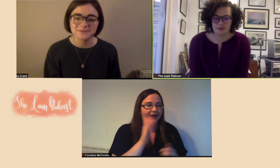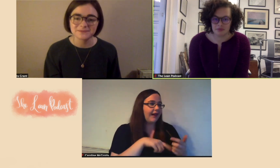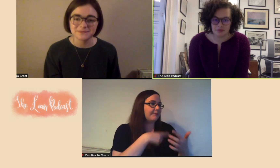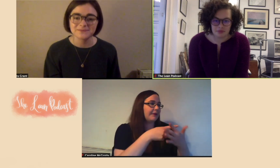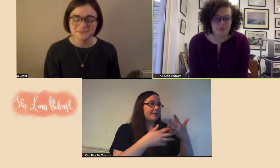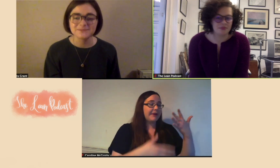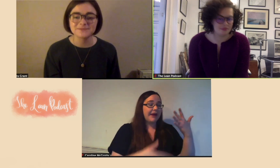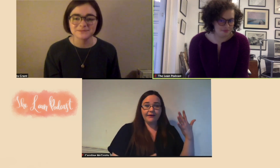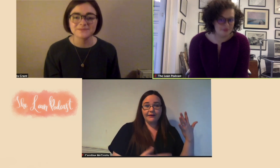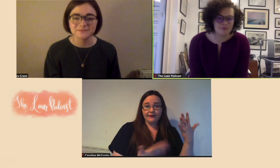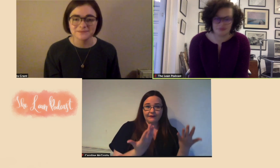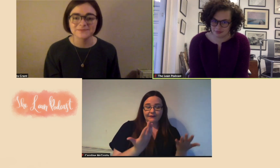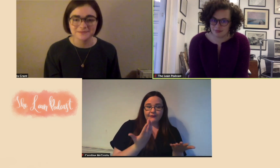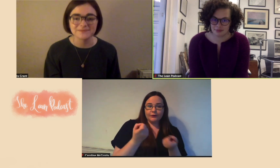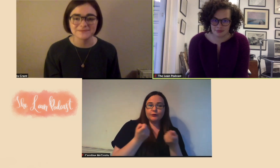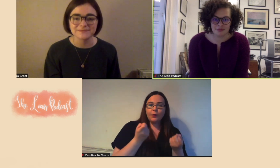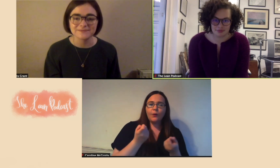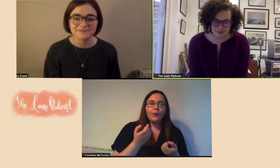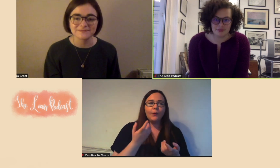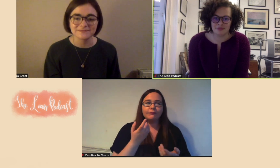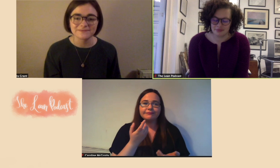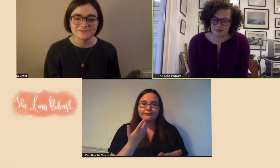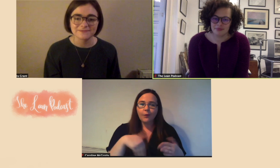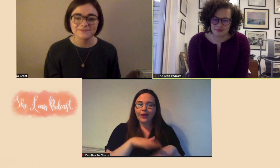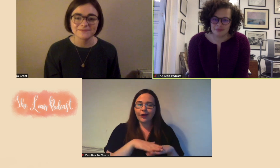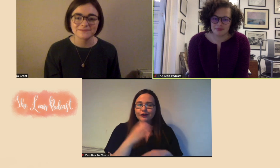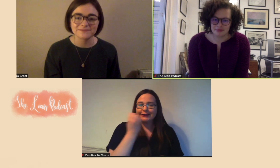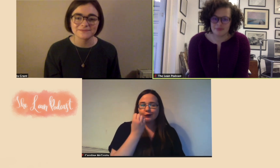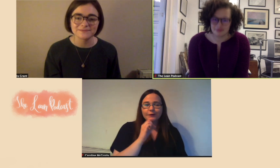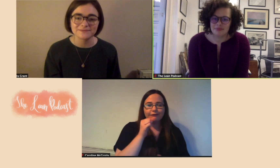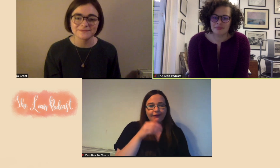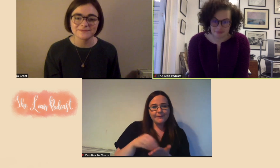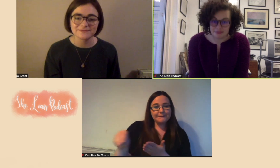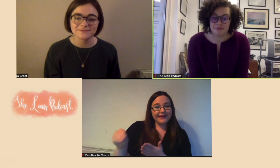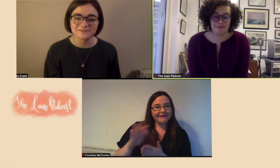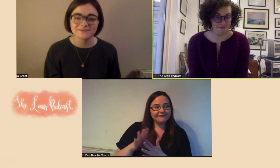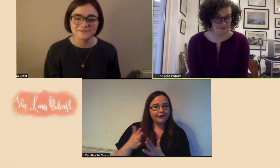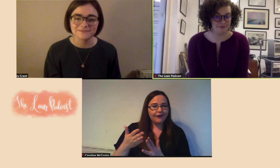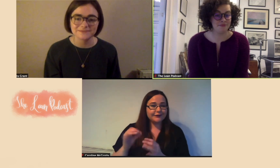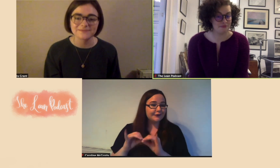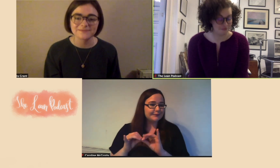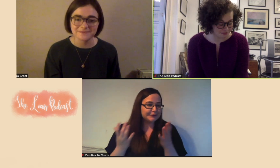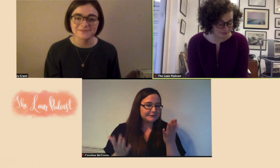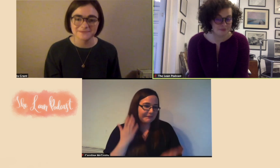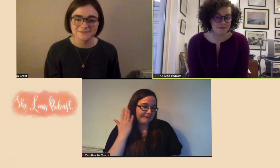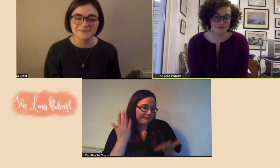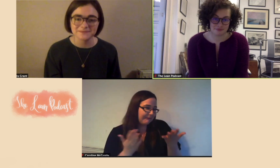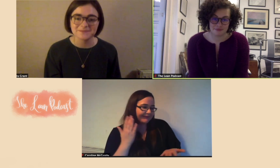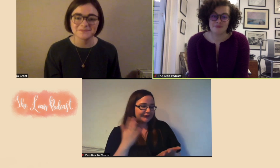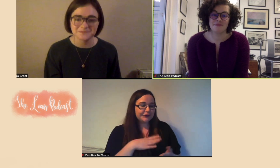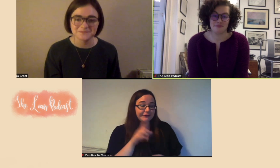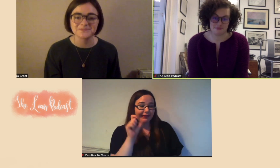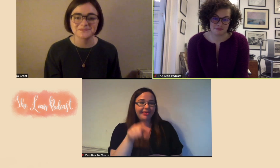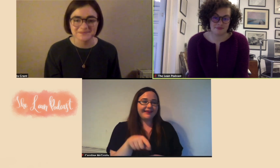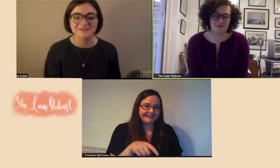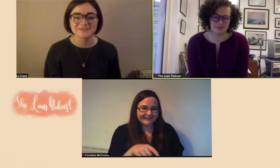the past few months that we haven't been paying for venues, we haven't been renting places or paying for food expenses.